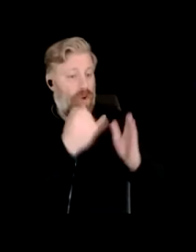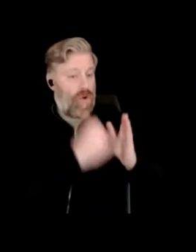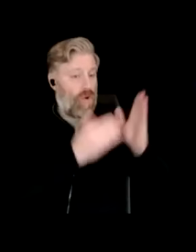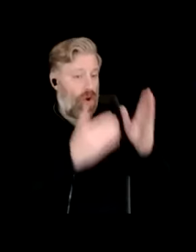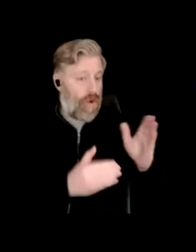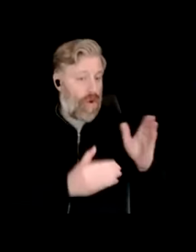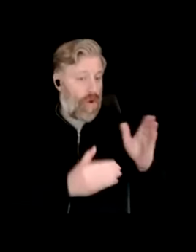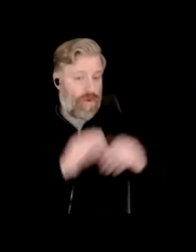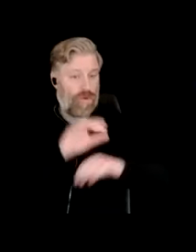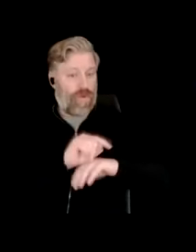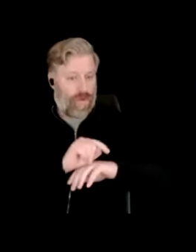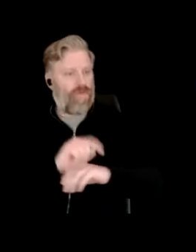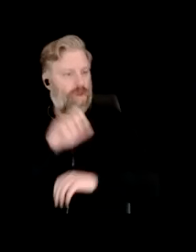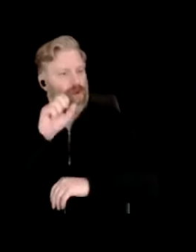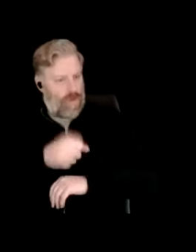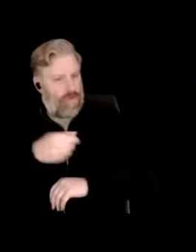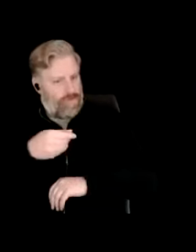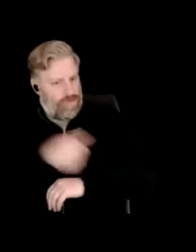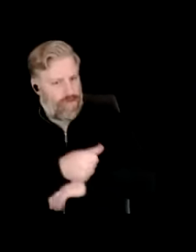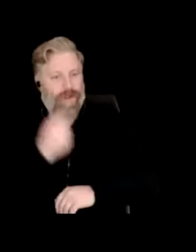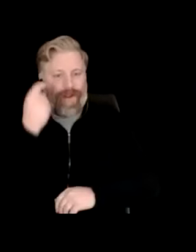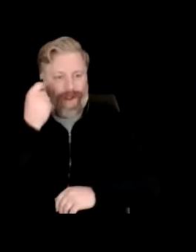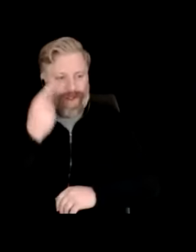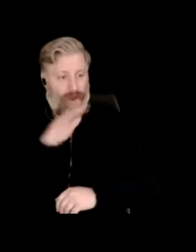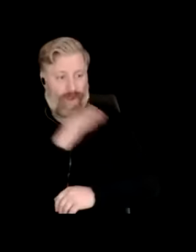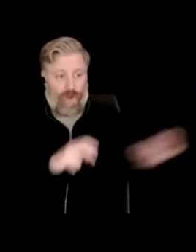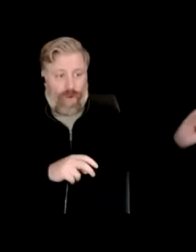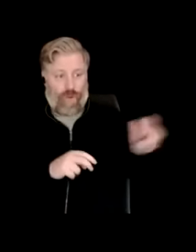Costs for relocating an address out of Minnesota are also ineligible.